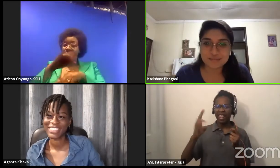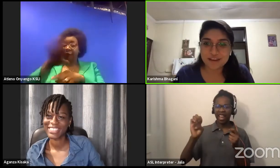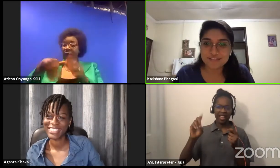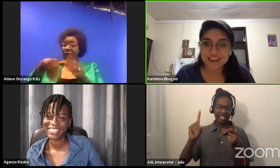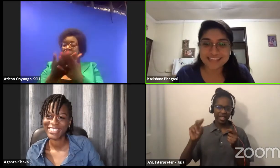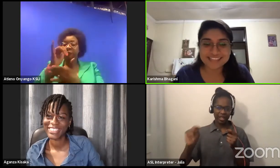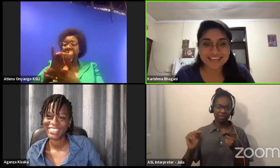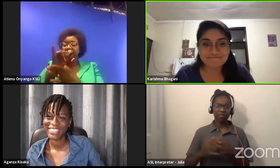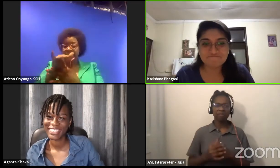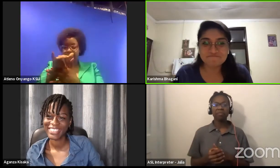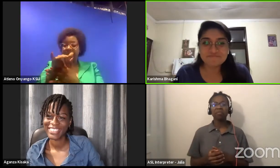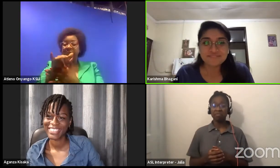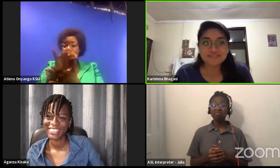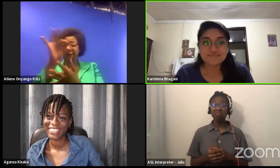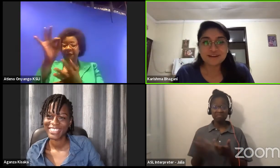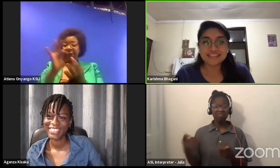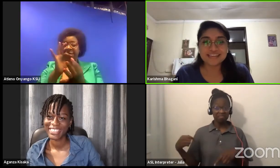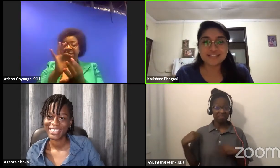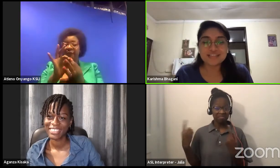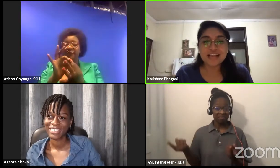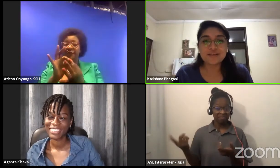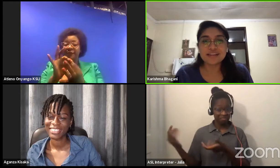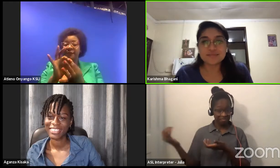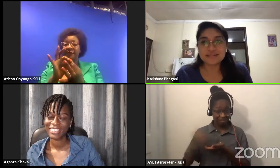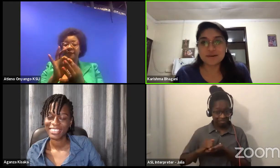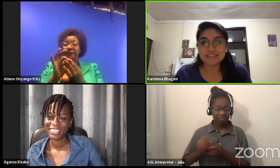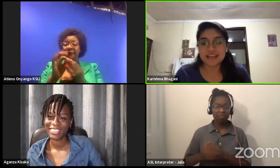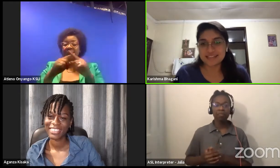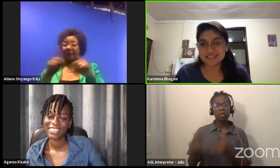and perfect, but to tell you a little bit about Aganza